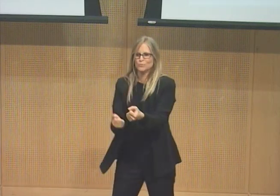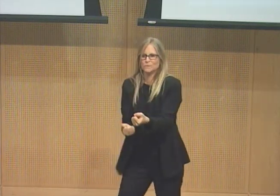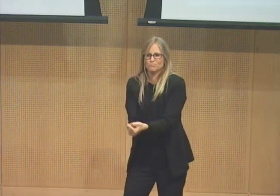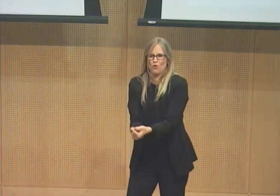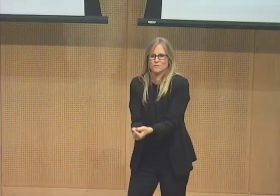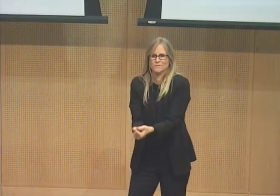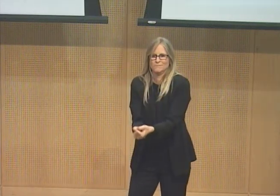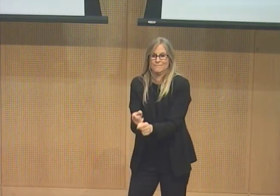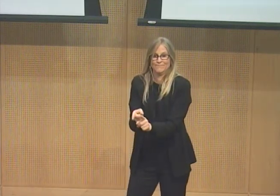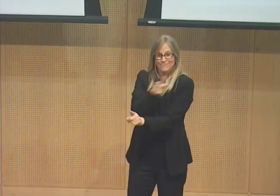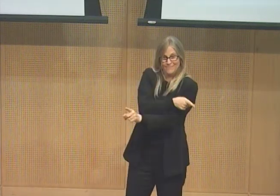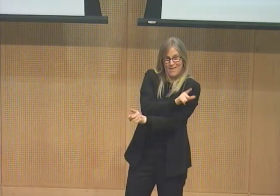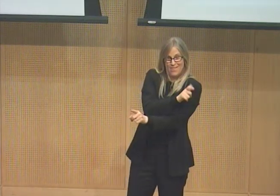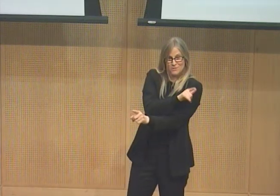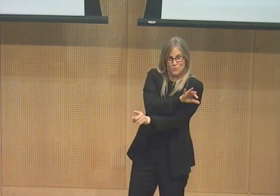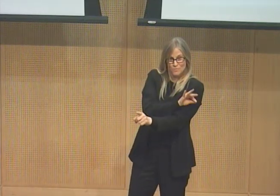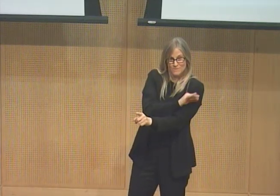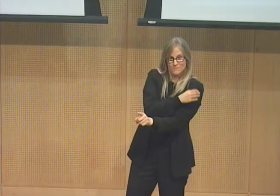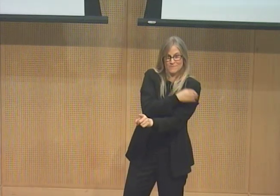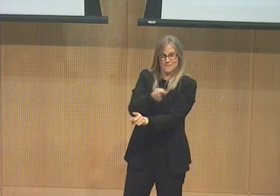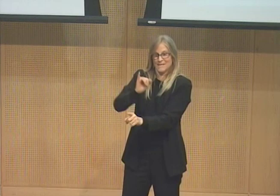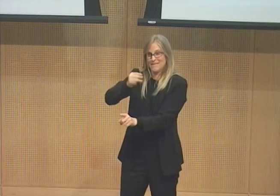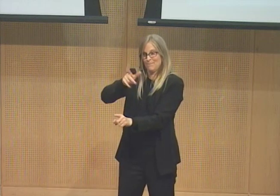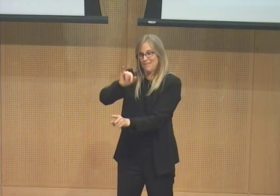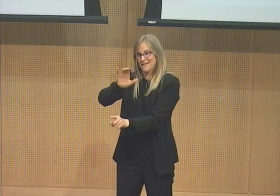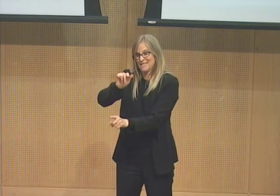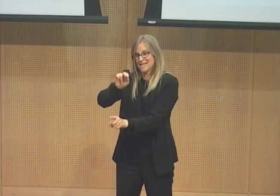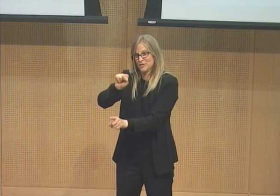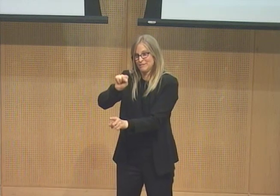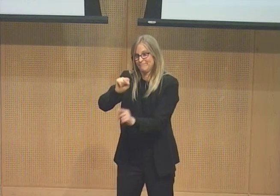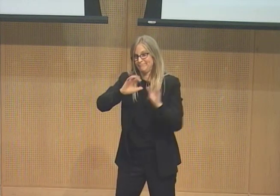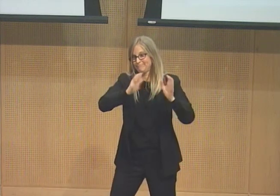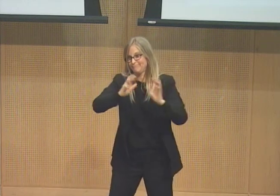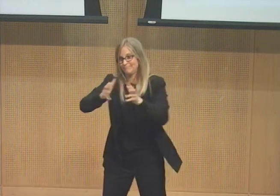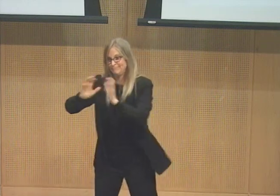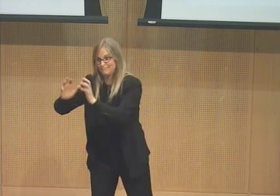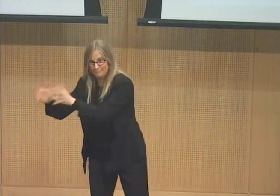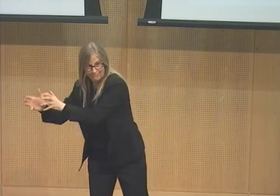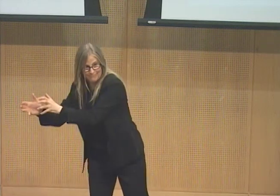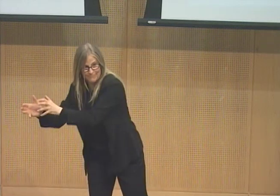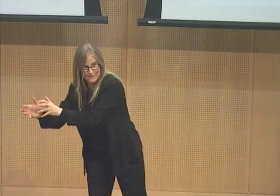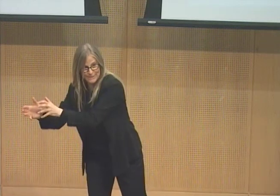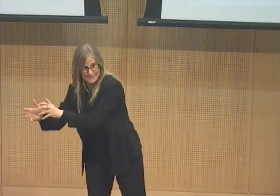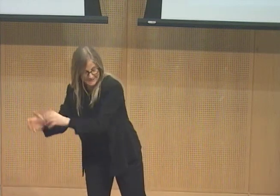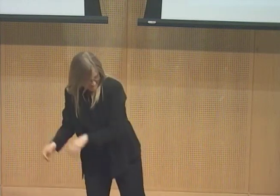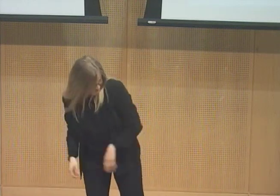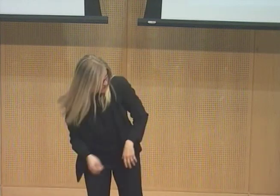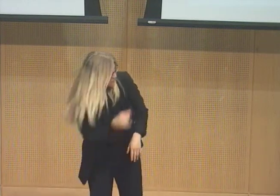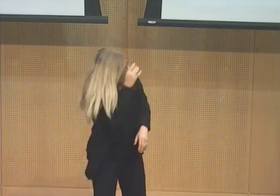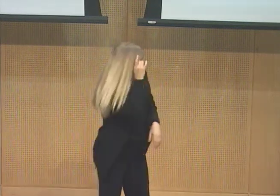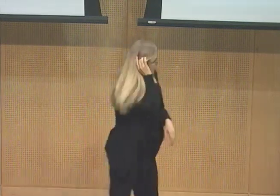of local and global coherence that is related to lexical choices and implicature.